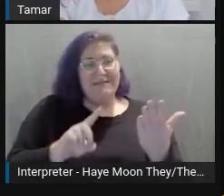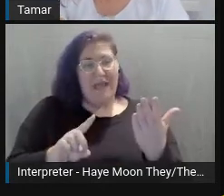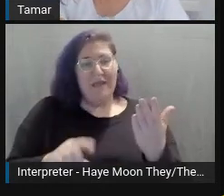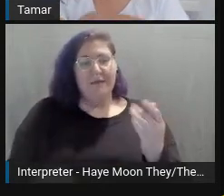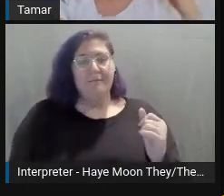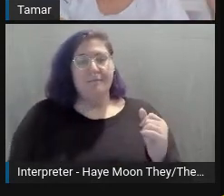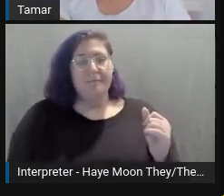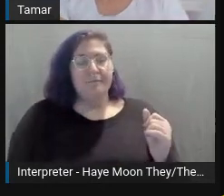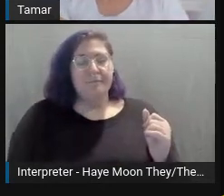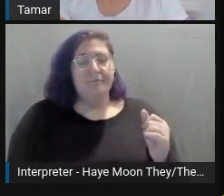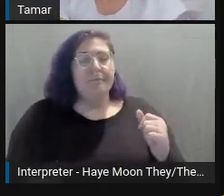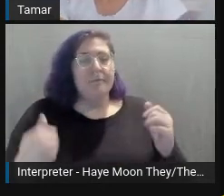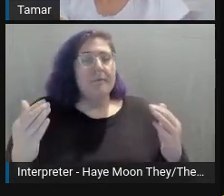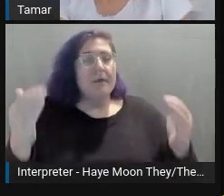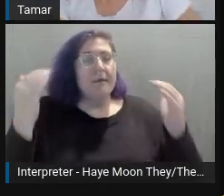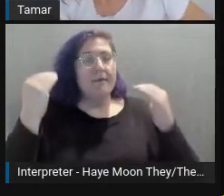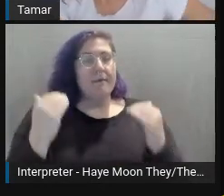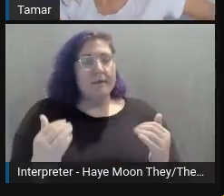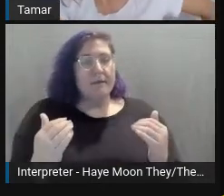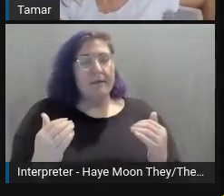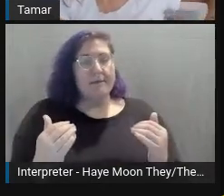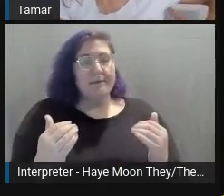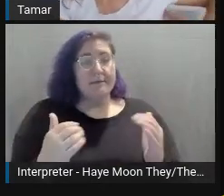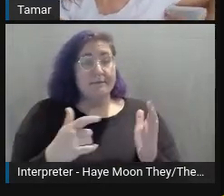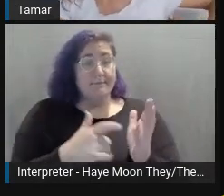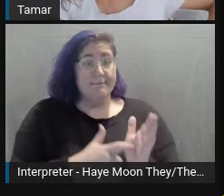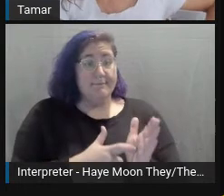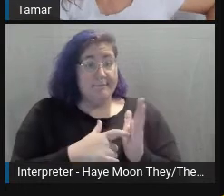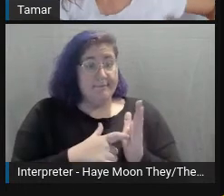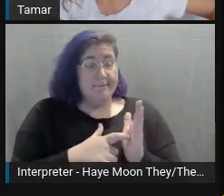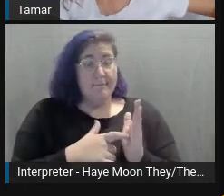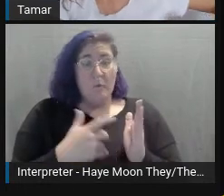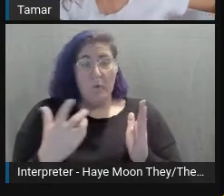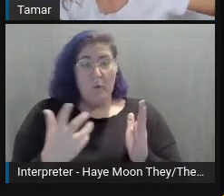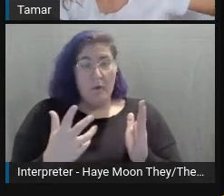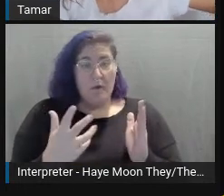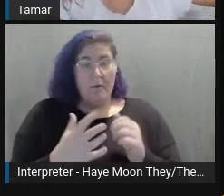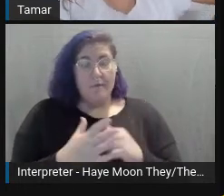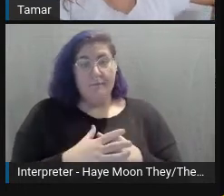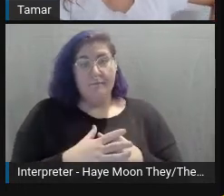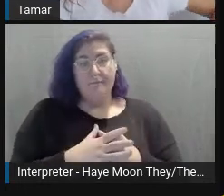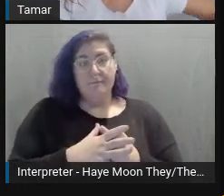The next criteria and set of criteria and tests